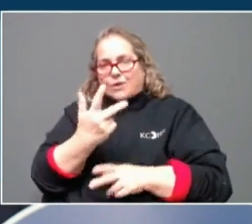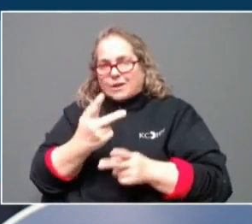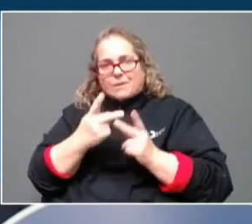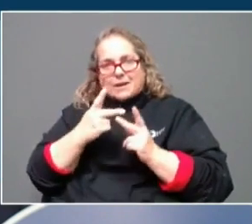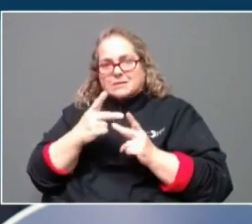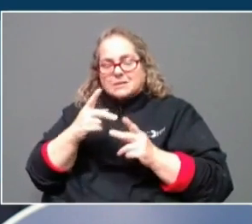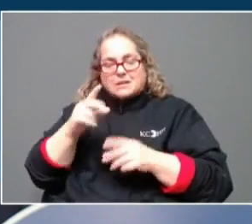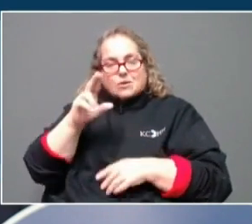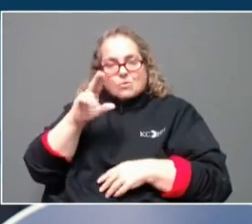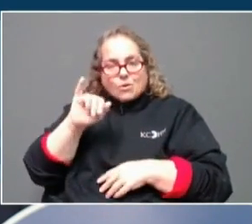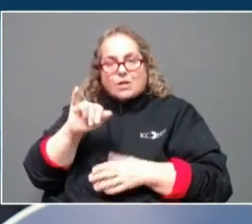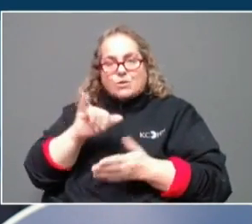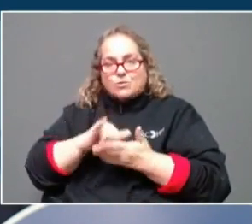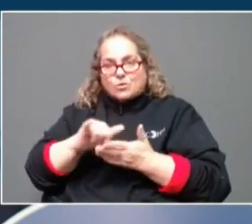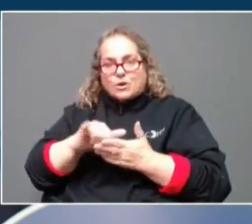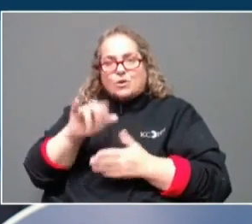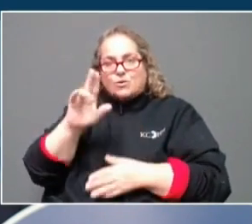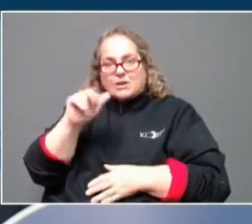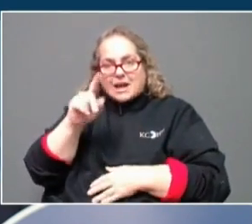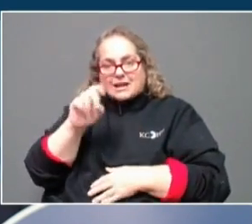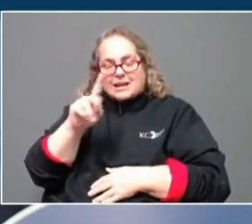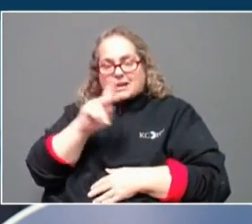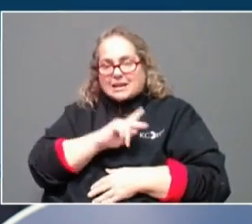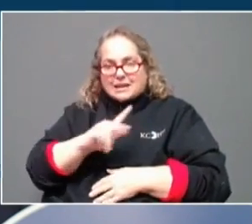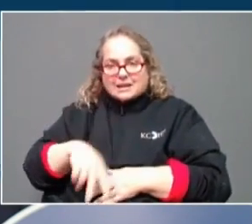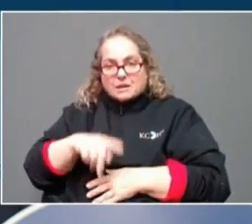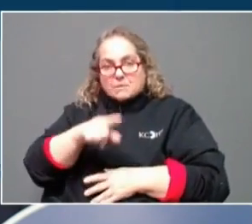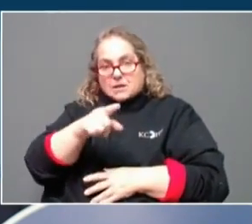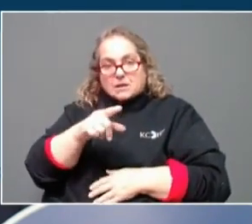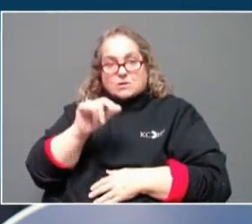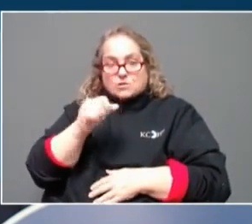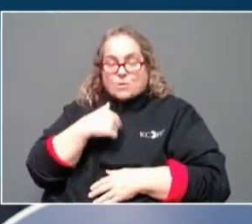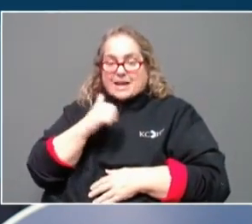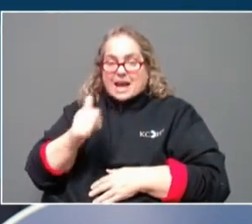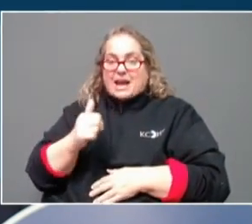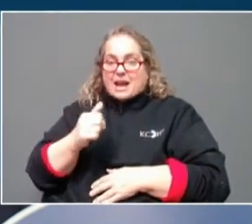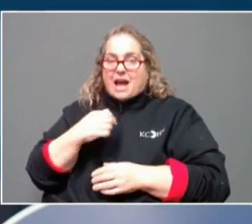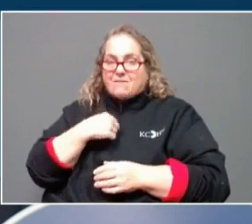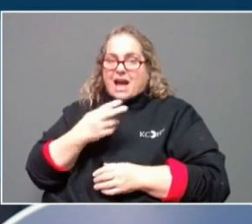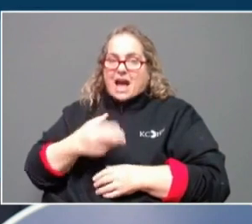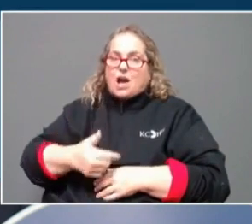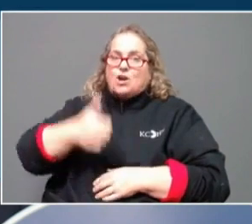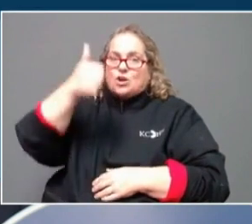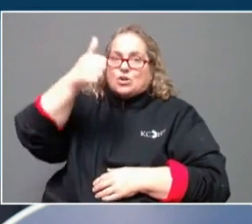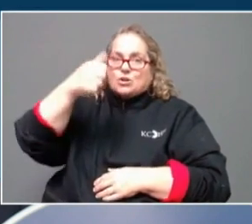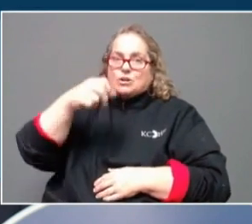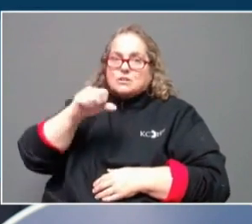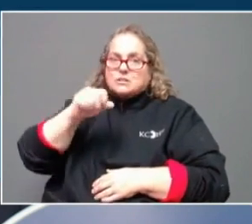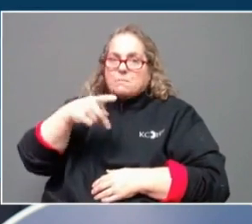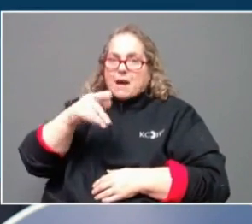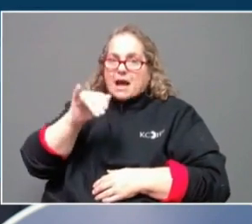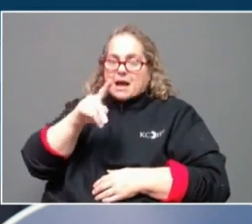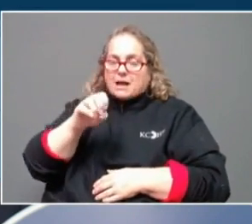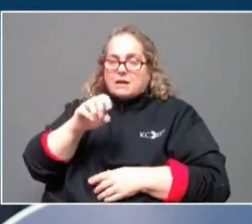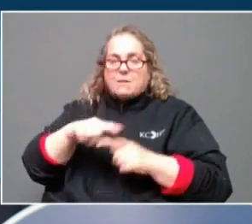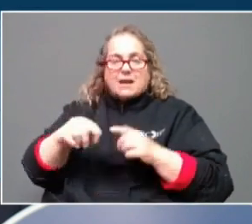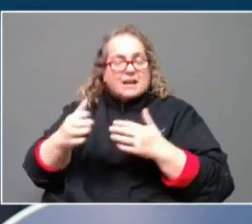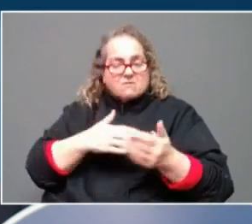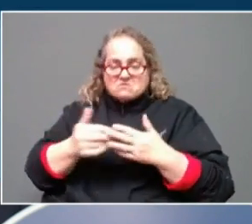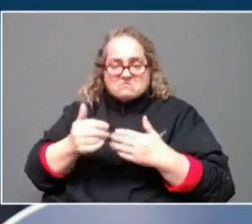could have a wider spike here than these other places. But even so that should mean over the next week two weeks, Hopefully at the longest we